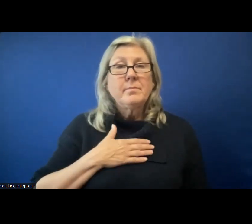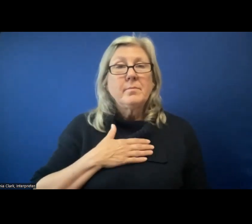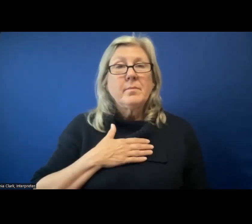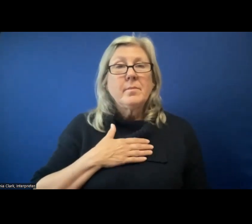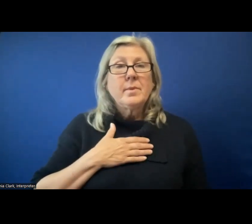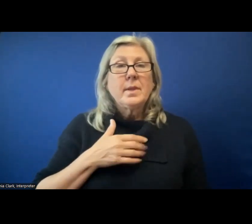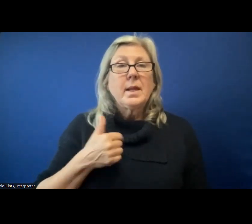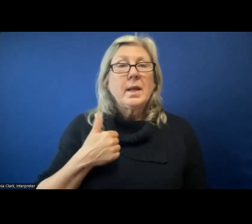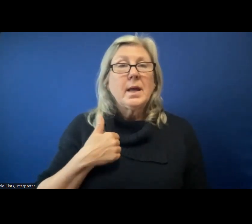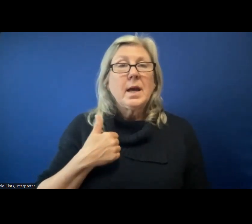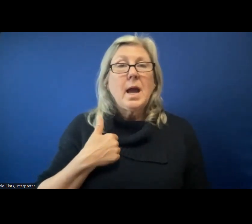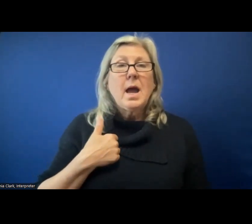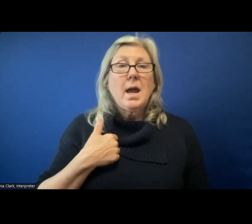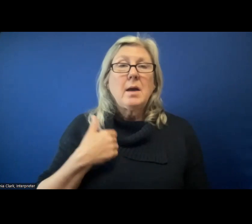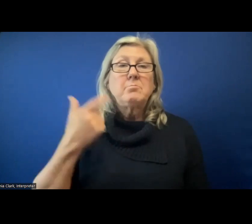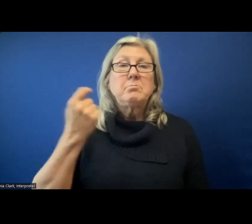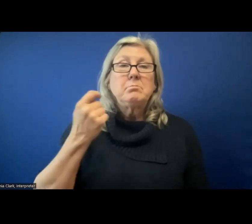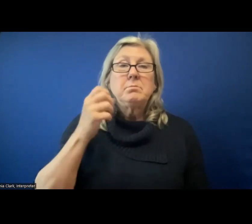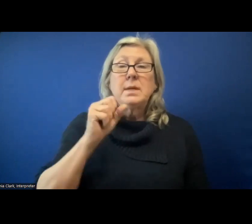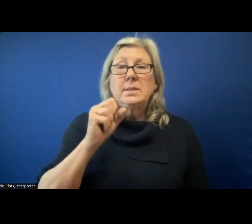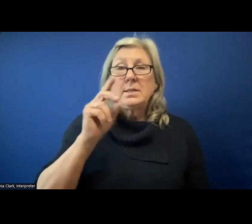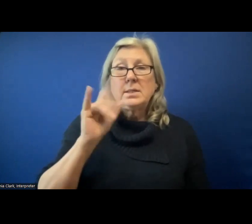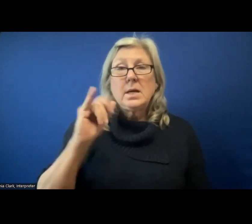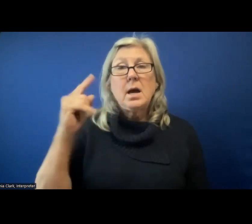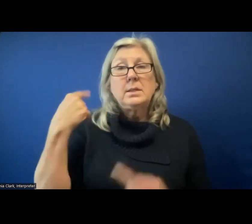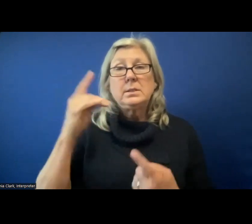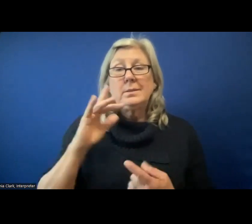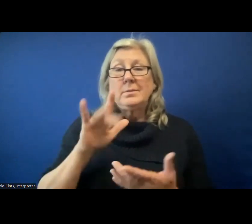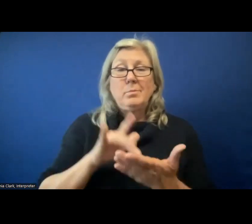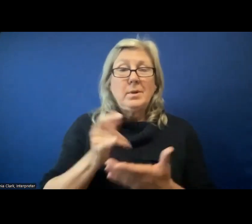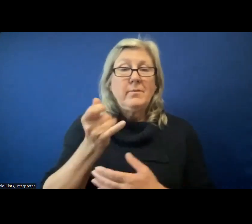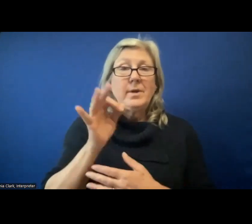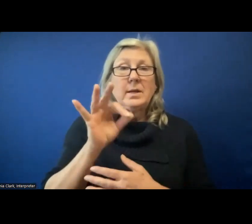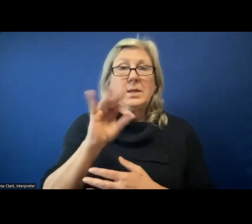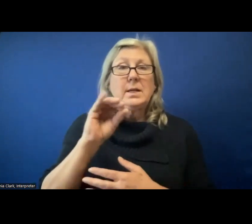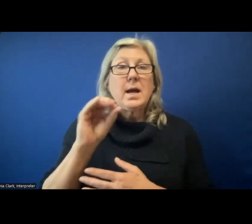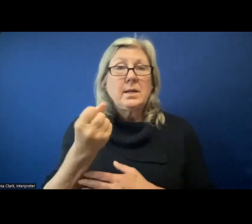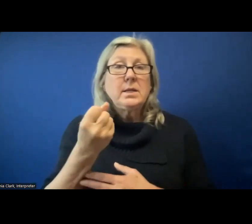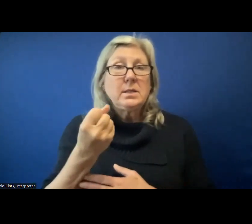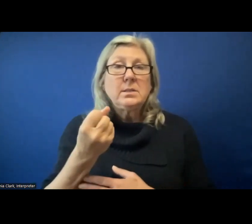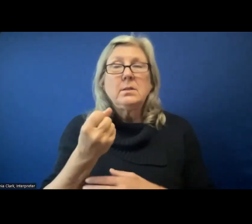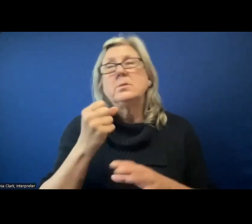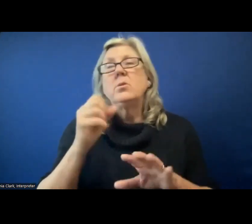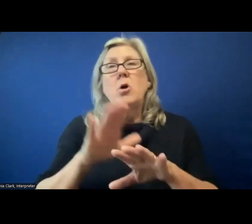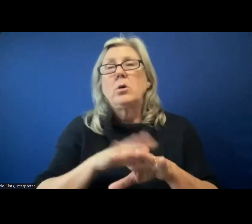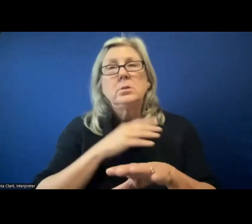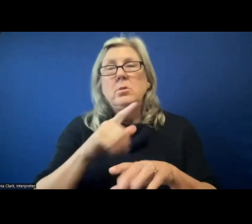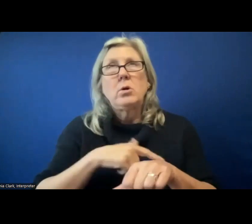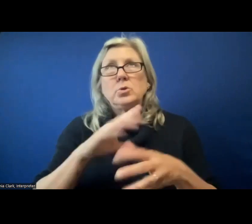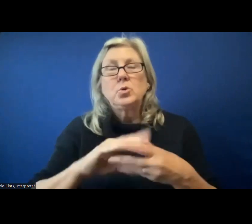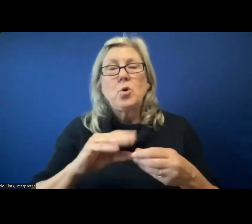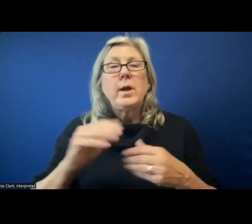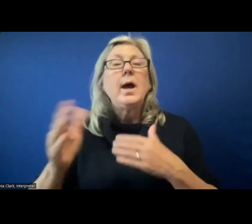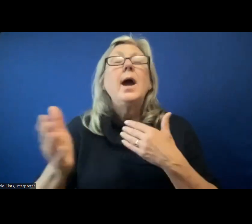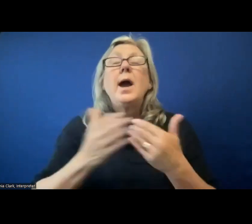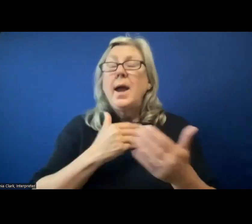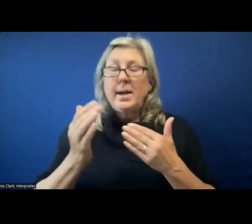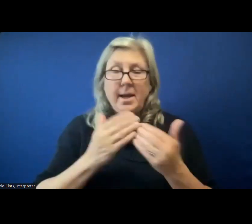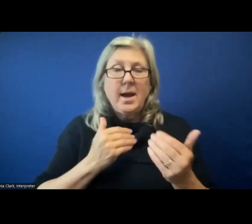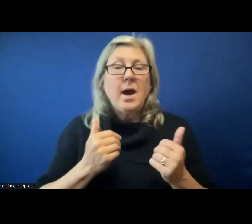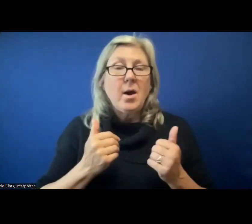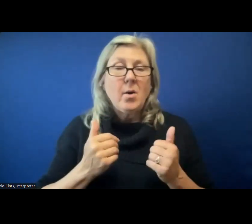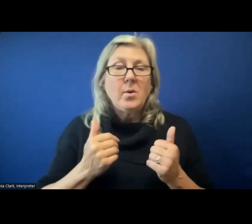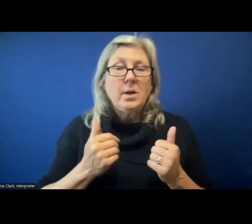since the mid 90s because of a it's a really long story. But anyway, something that was